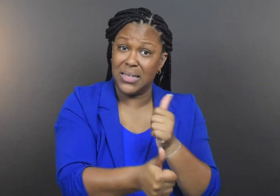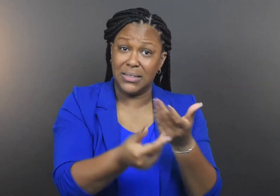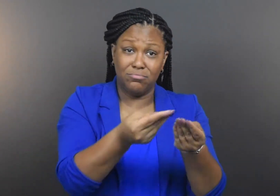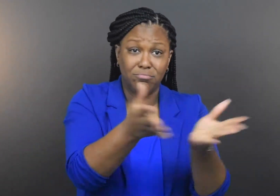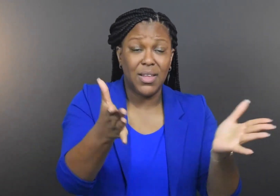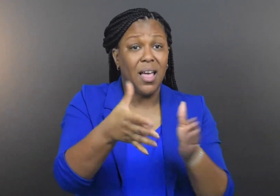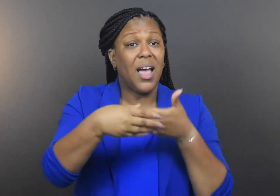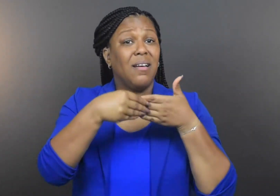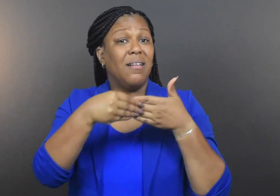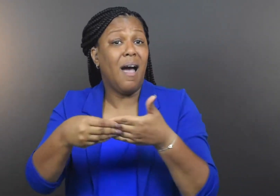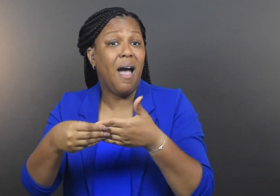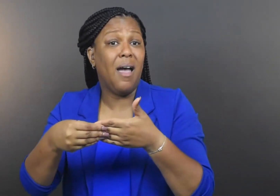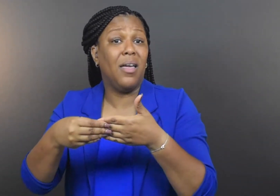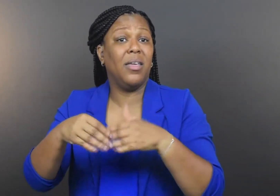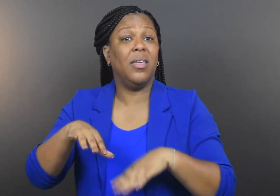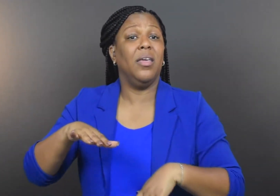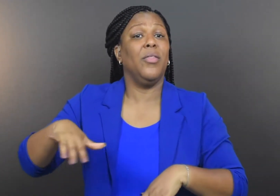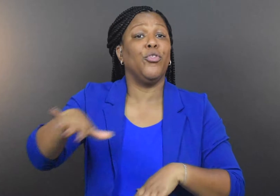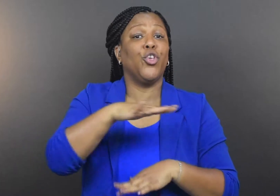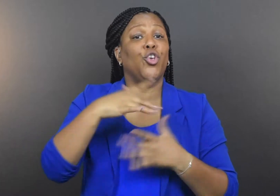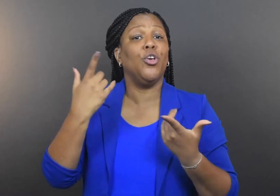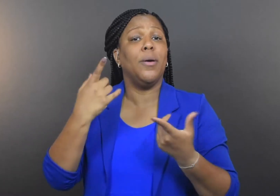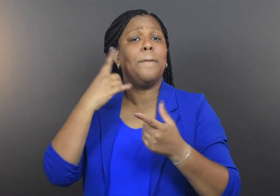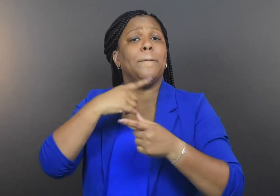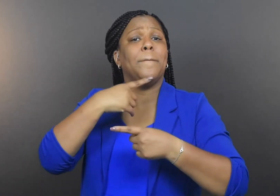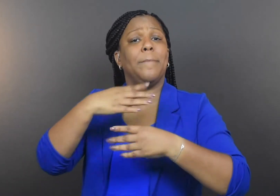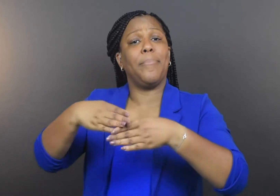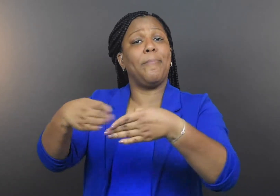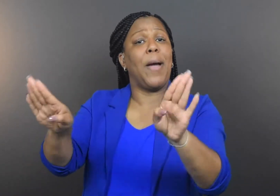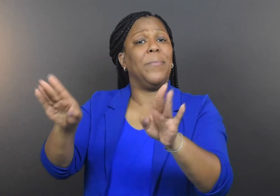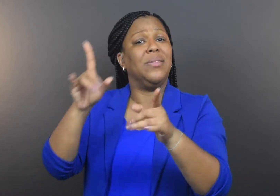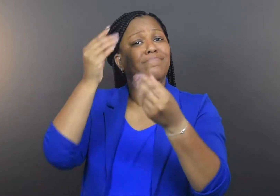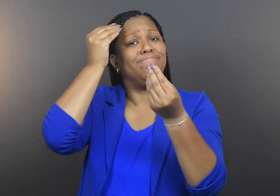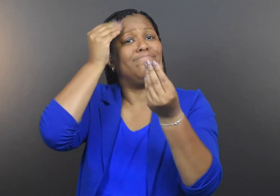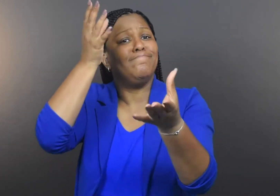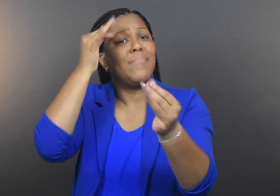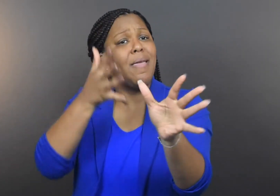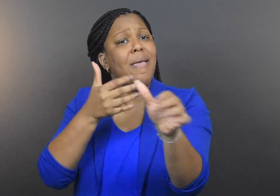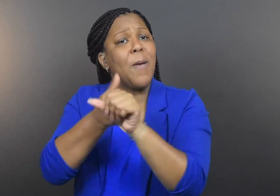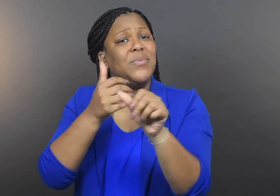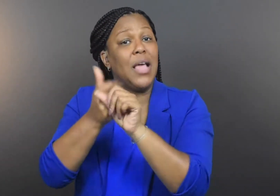They passed guidance for the public up to the governor, who announced it in daily briefings.